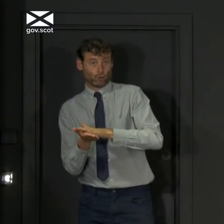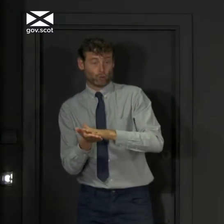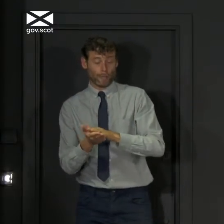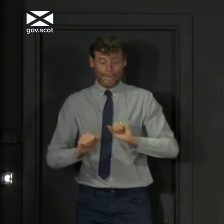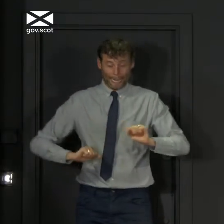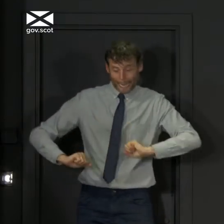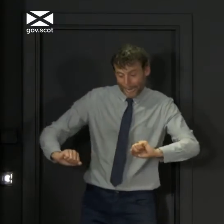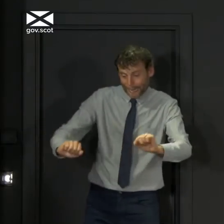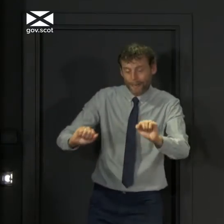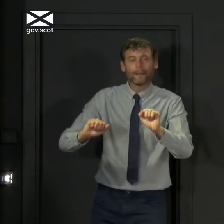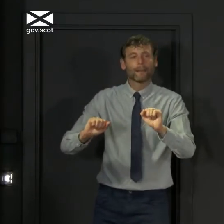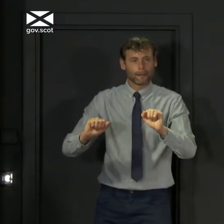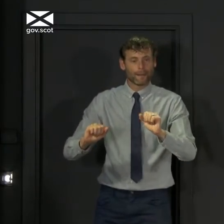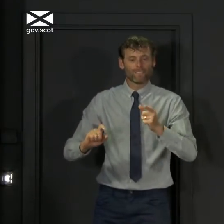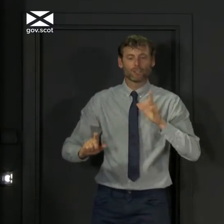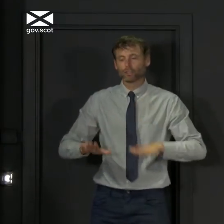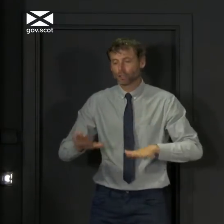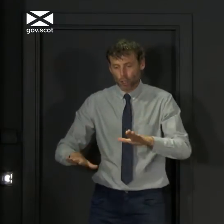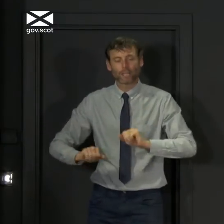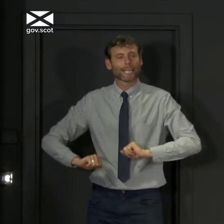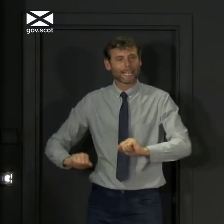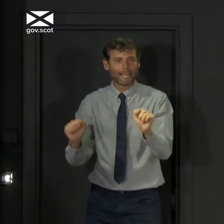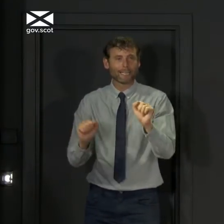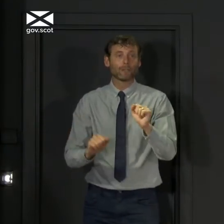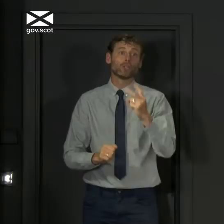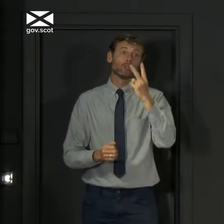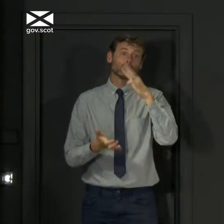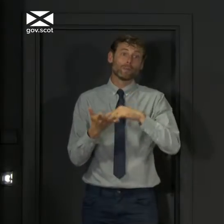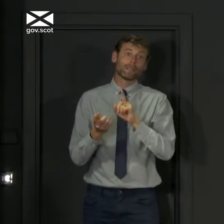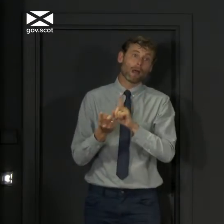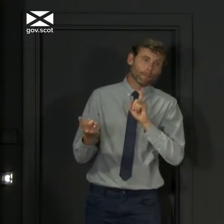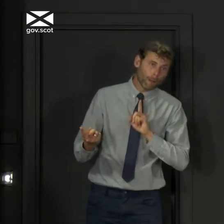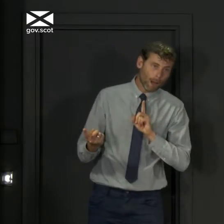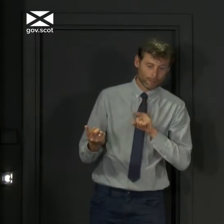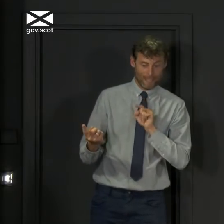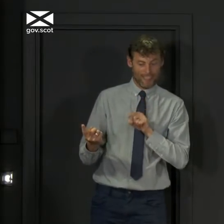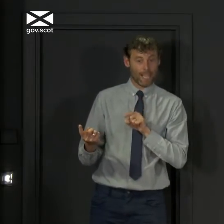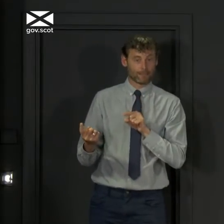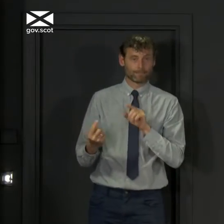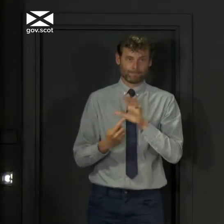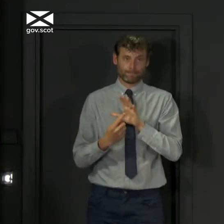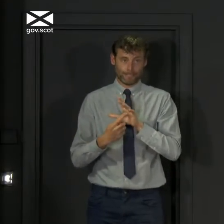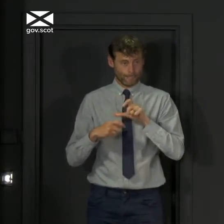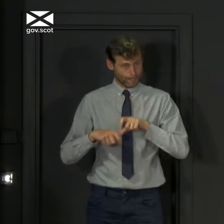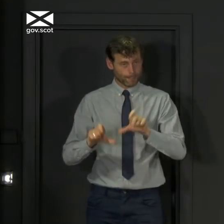when you touch them. Two metres distance, that remains the advice and that remains very